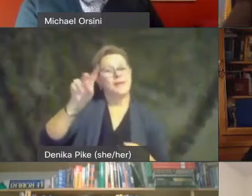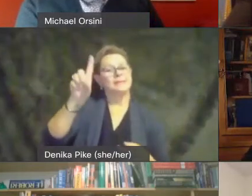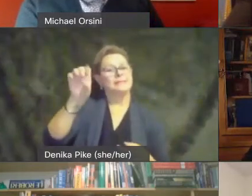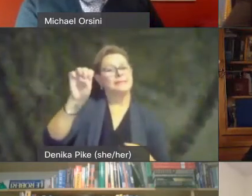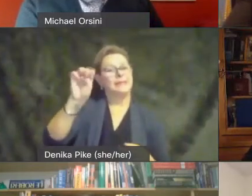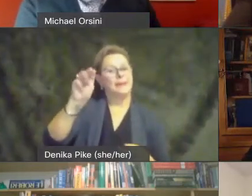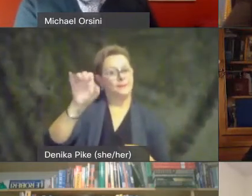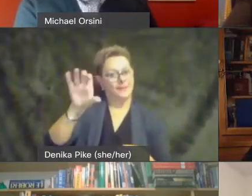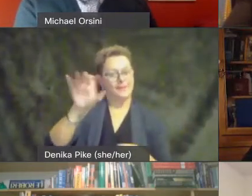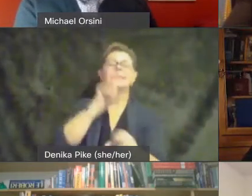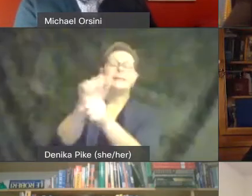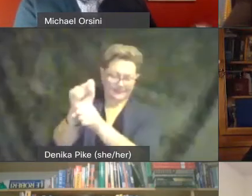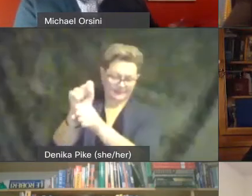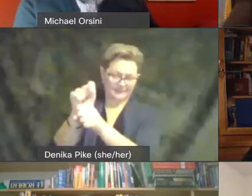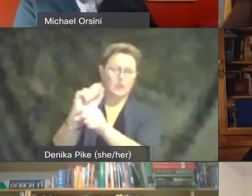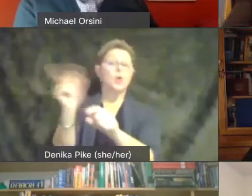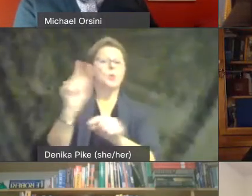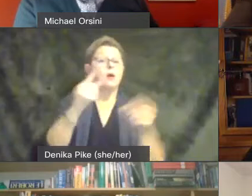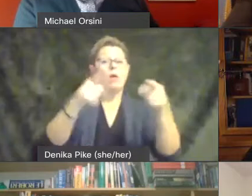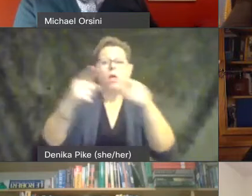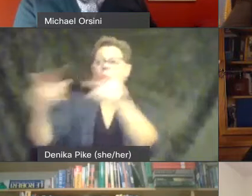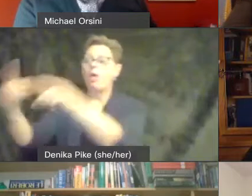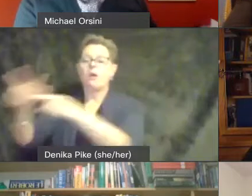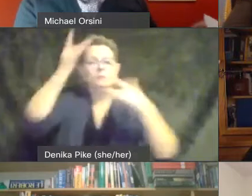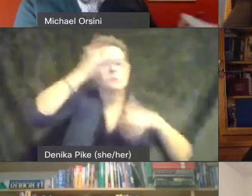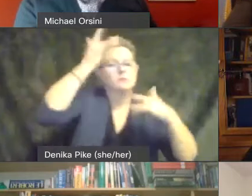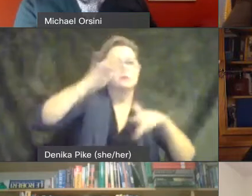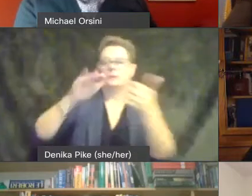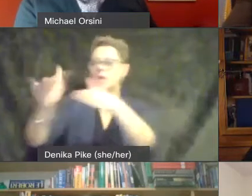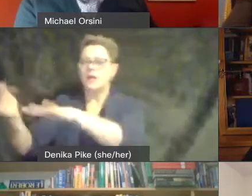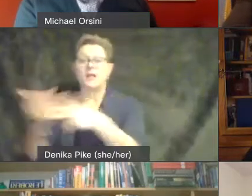The most 3 countries the problem area is really the United States, Brazil and India.